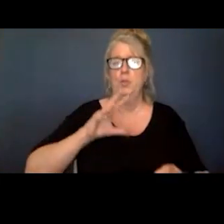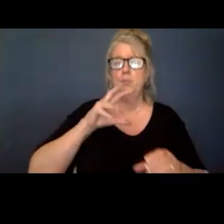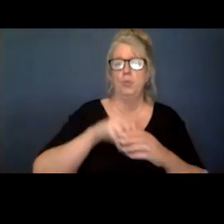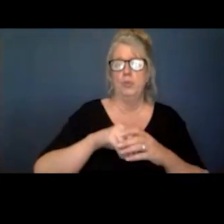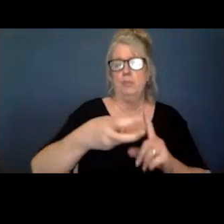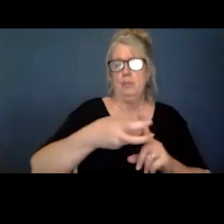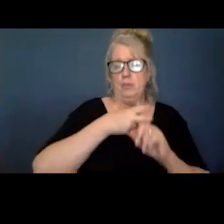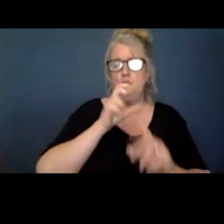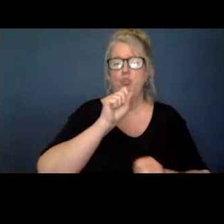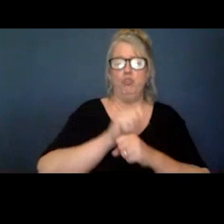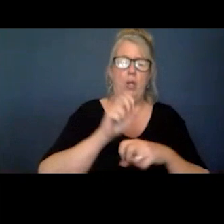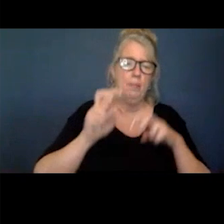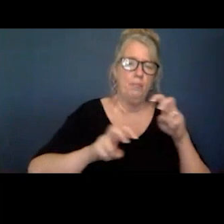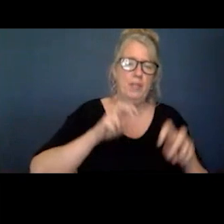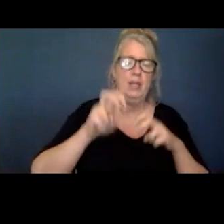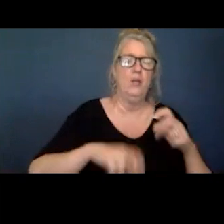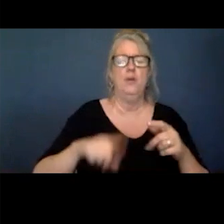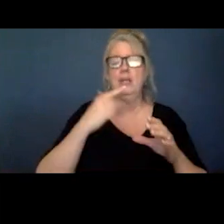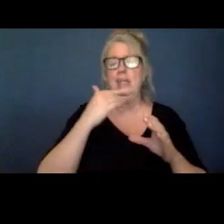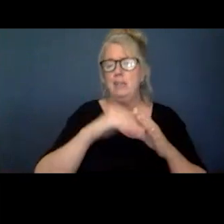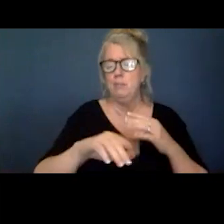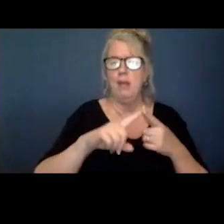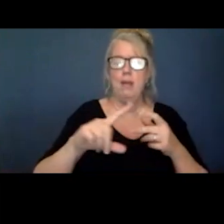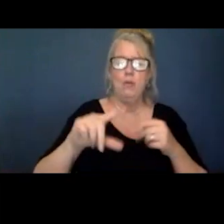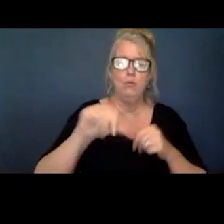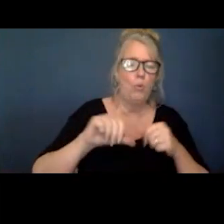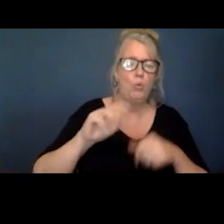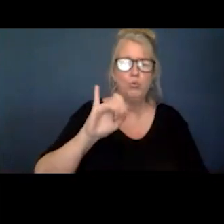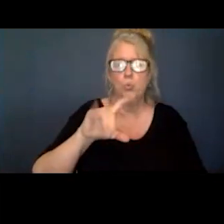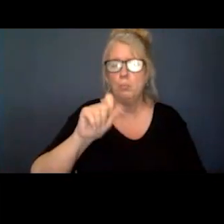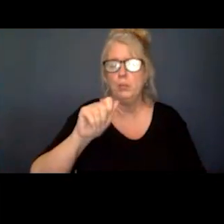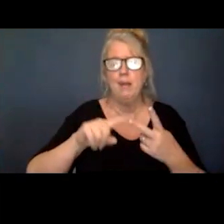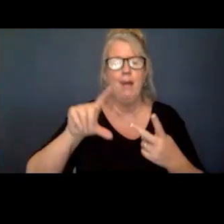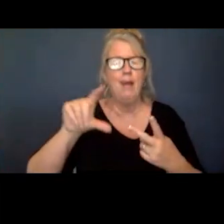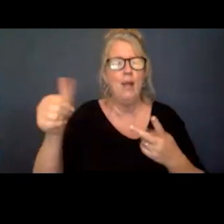job fairs, emails, social media, and other communication vehicles such as a university